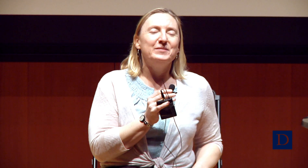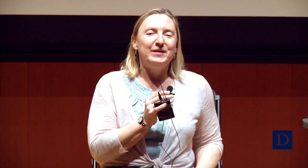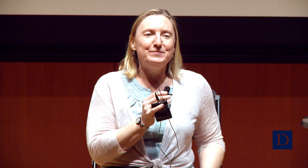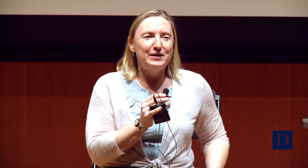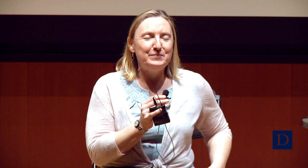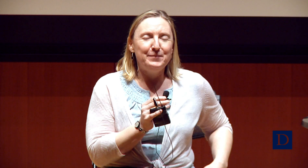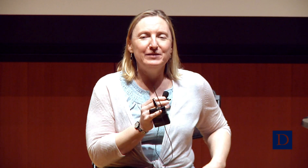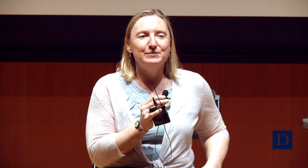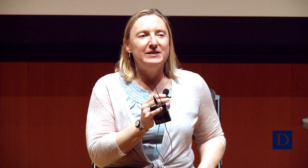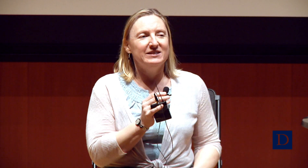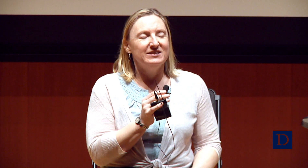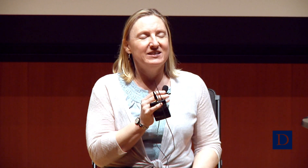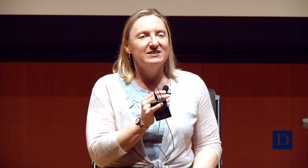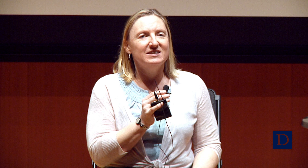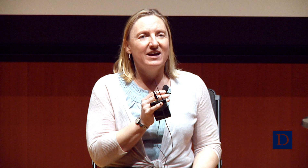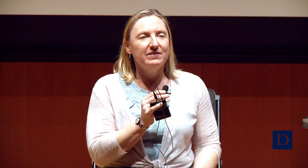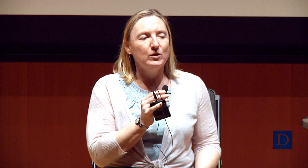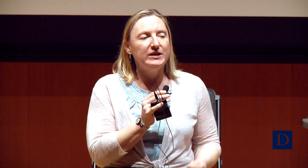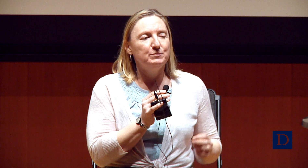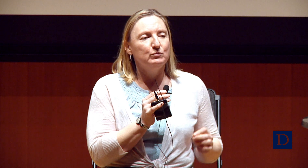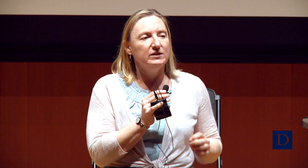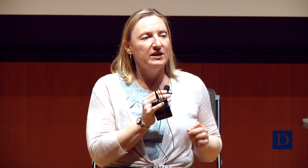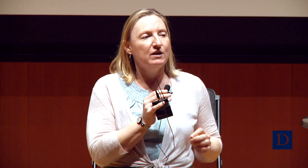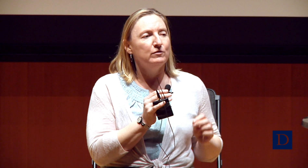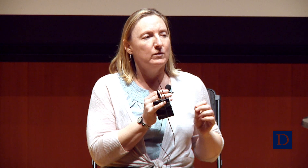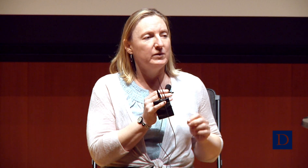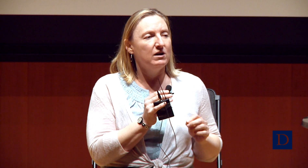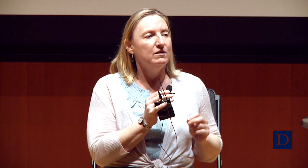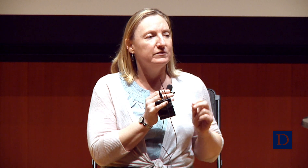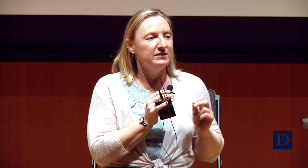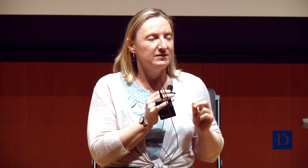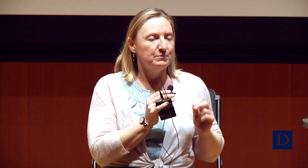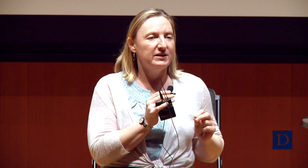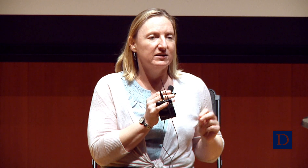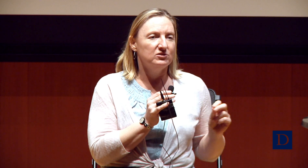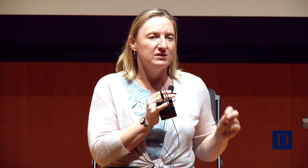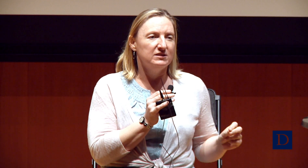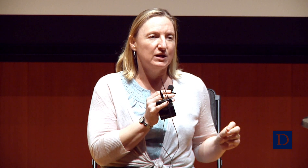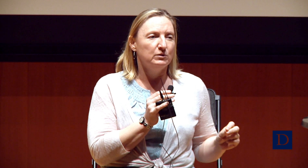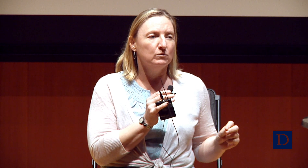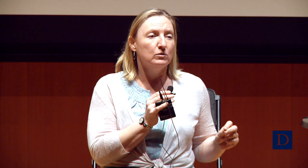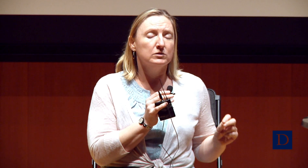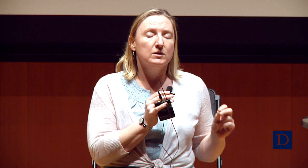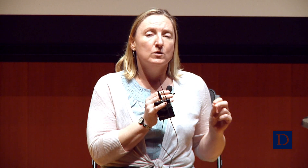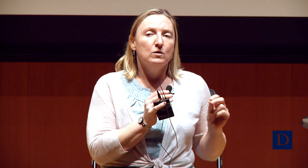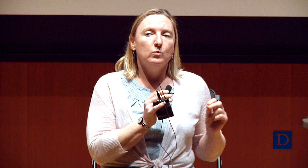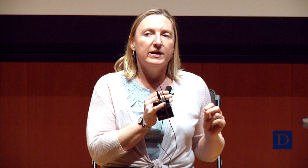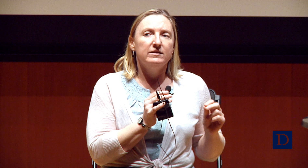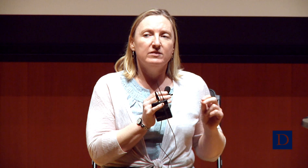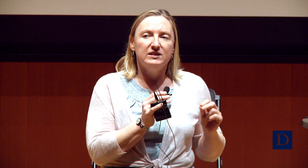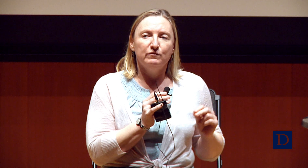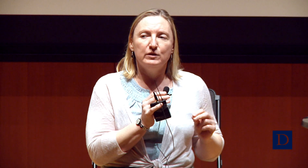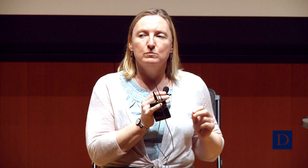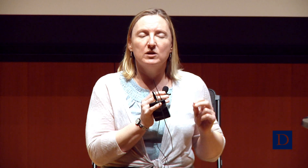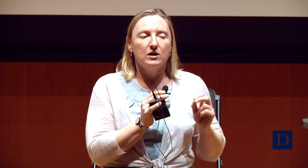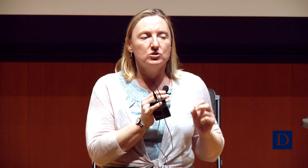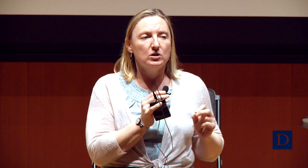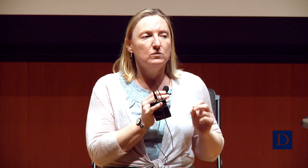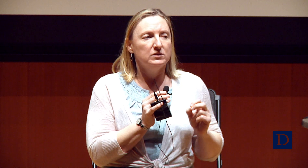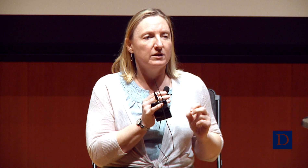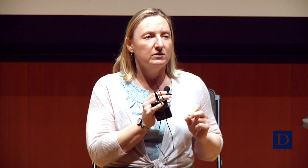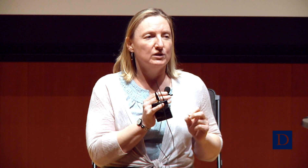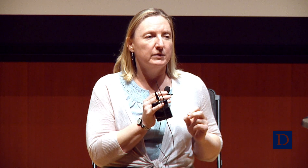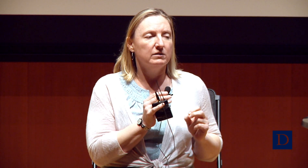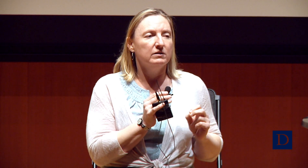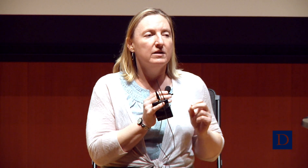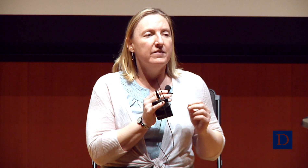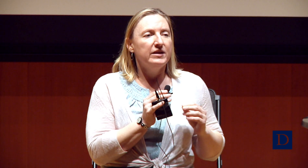But my unpopular opinion is that I think we need to be really careful when we call for disabled actors in disabled roles, when these films are so stereotypical that